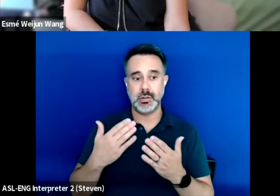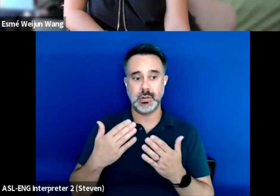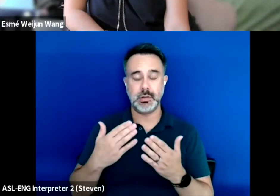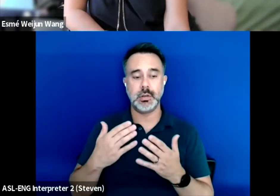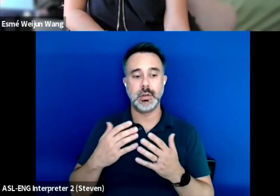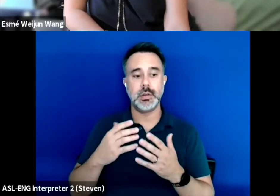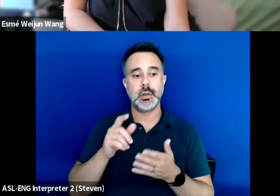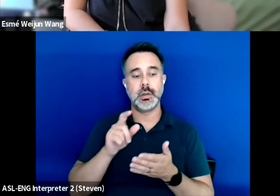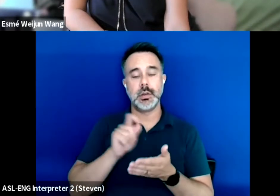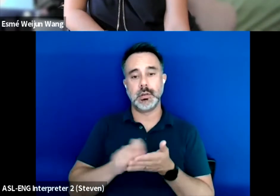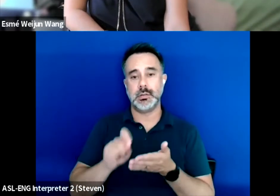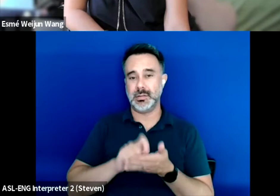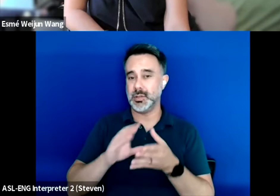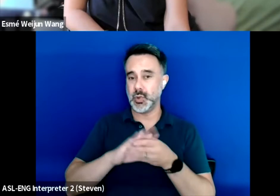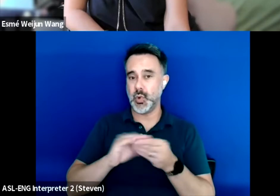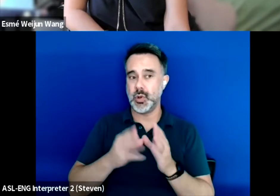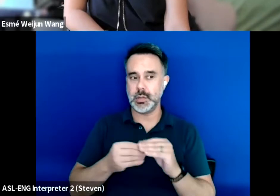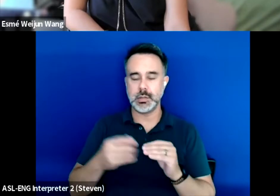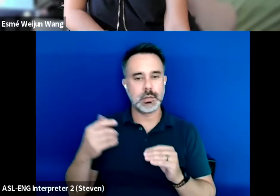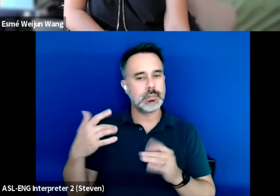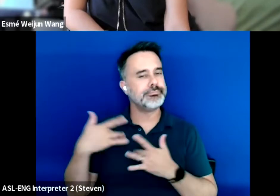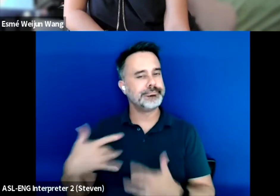It -- it's the society that's preventing us.